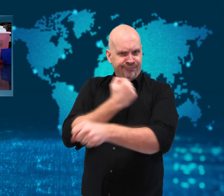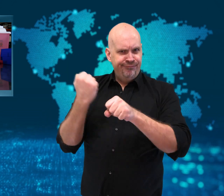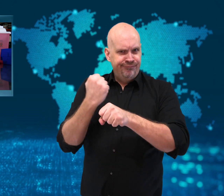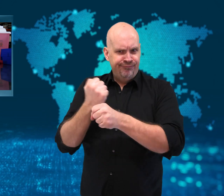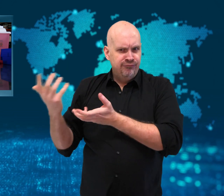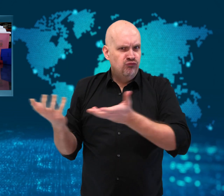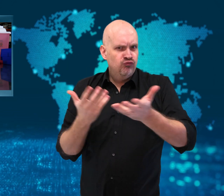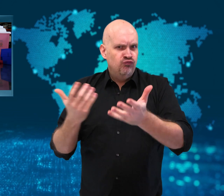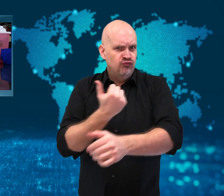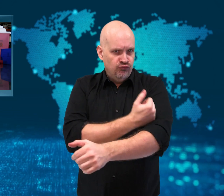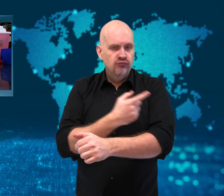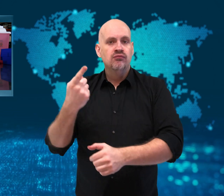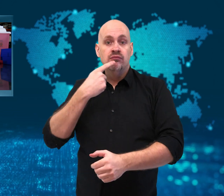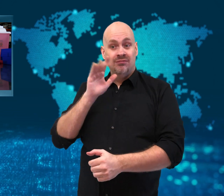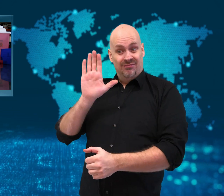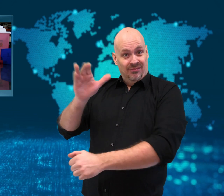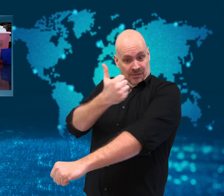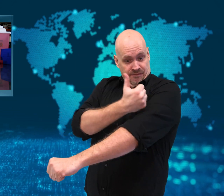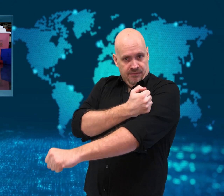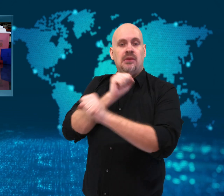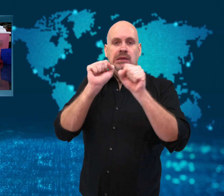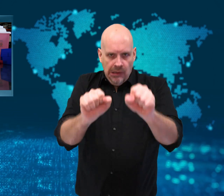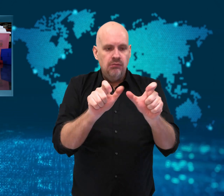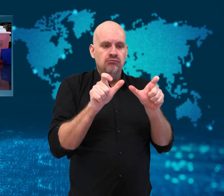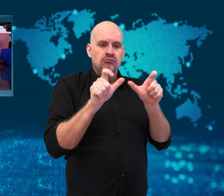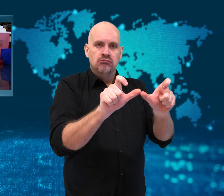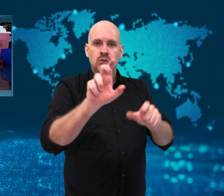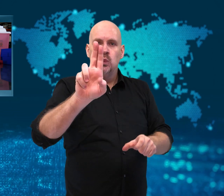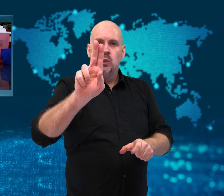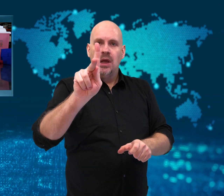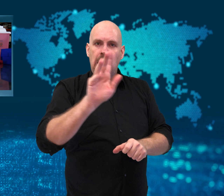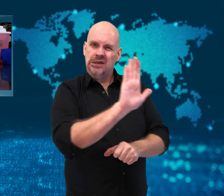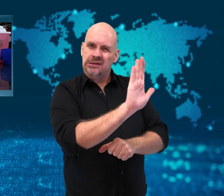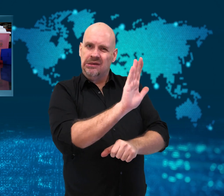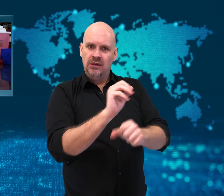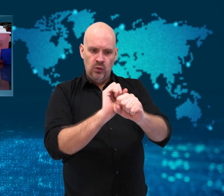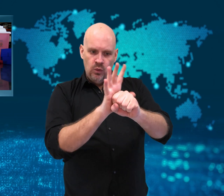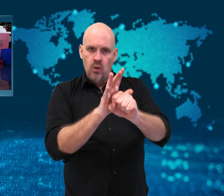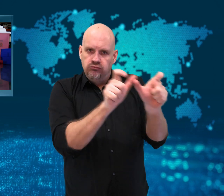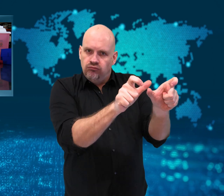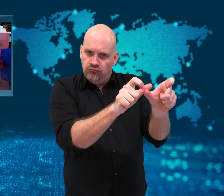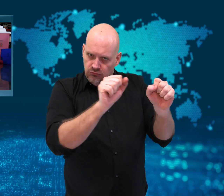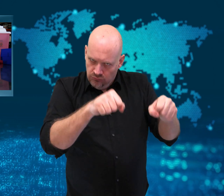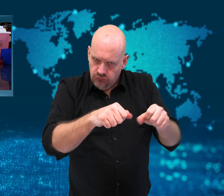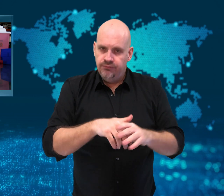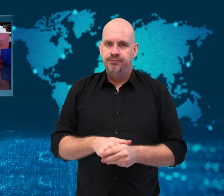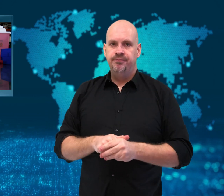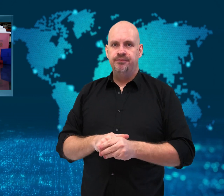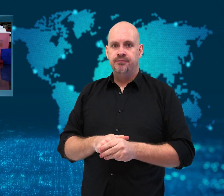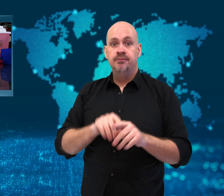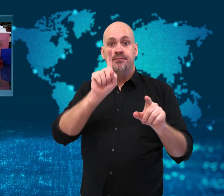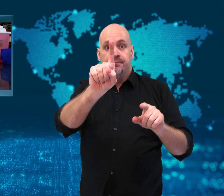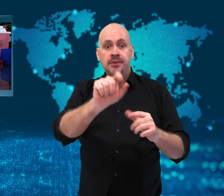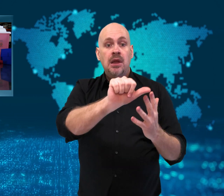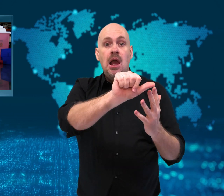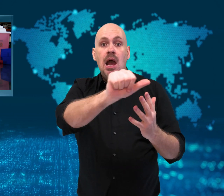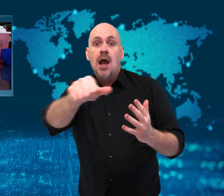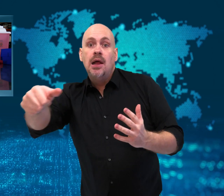Pfizer said that its vaccine is effective in preventing the British variant,